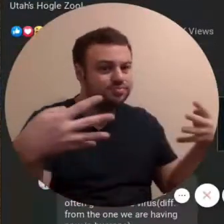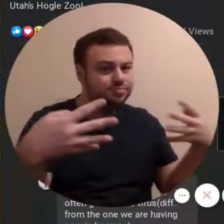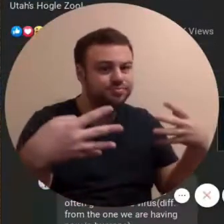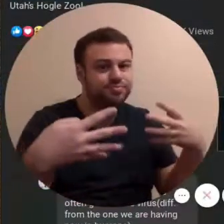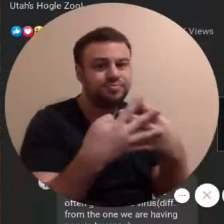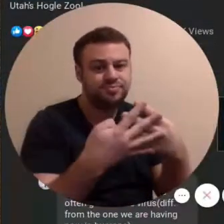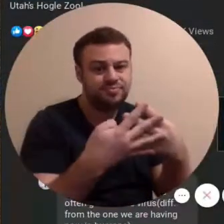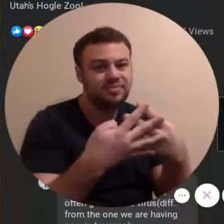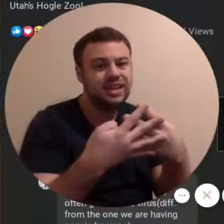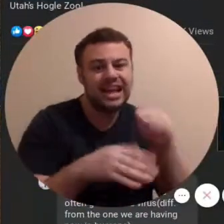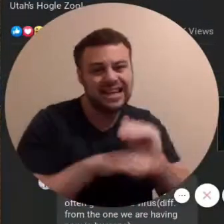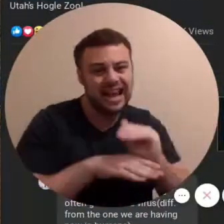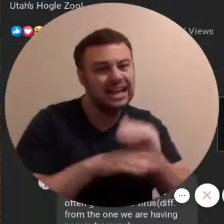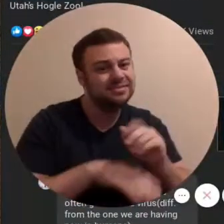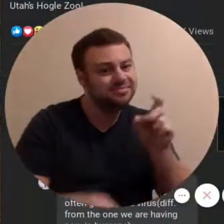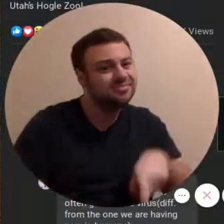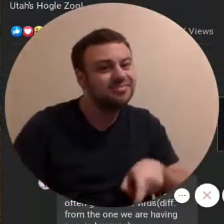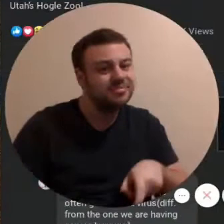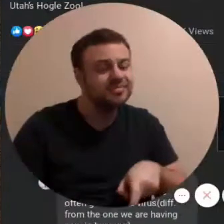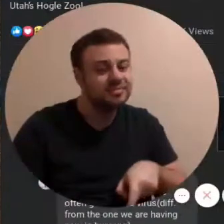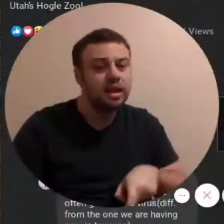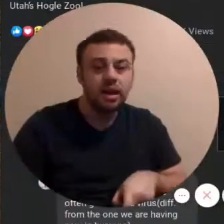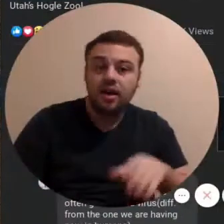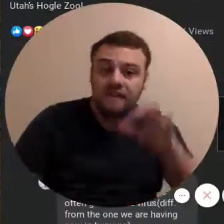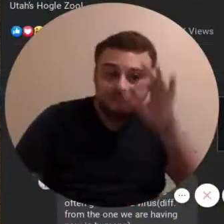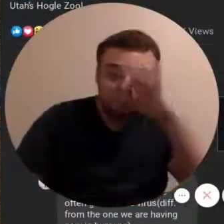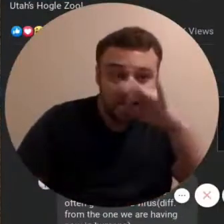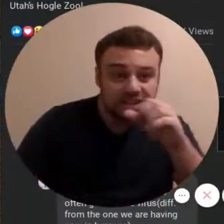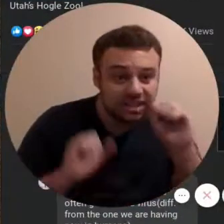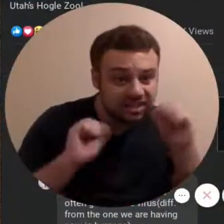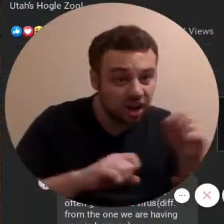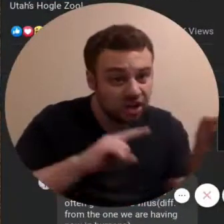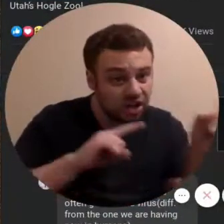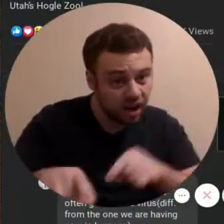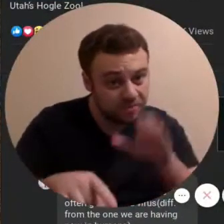could go in your backyard. We also have a very small cat that is found in this